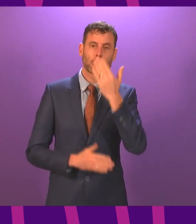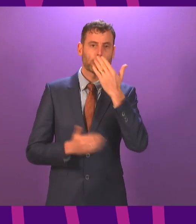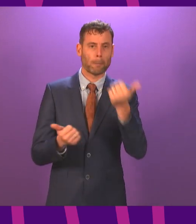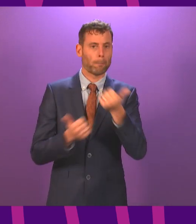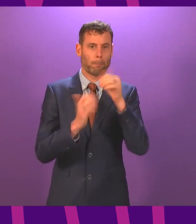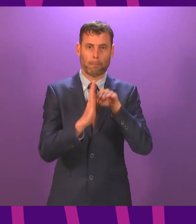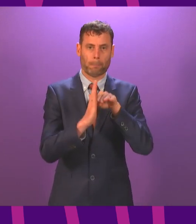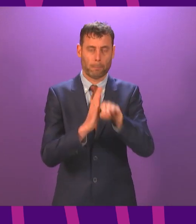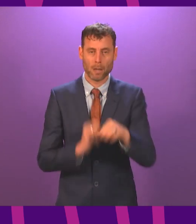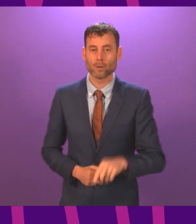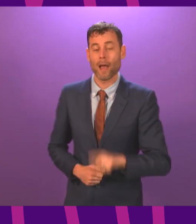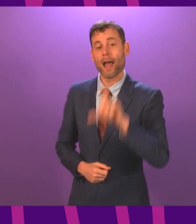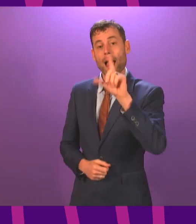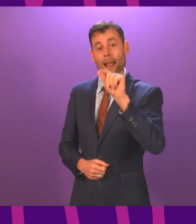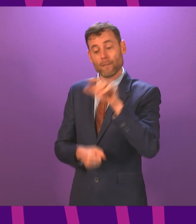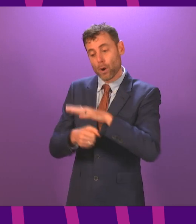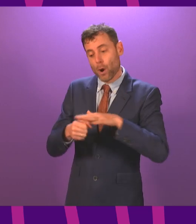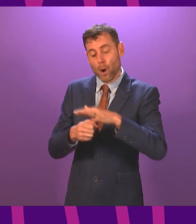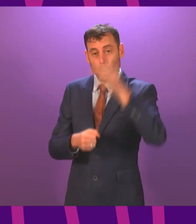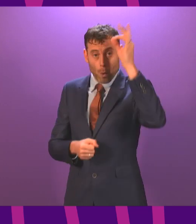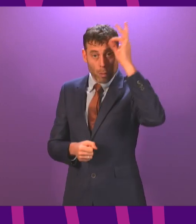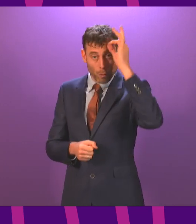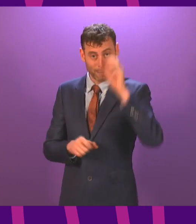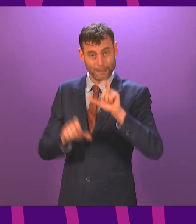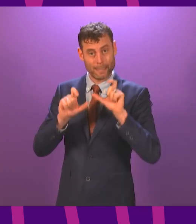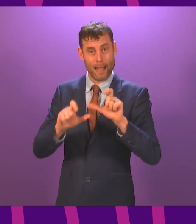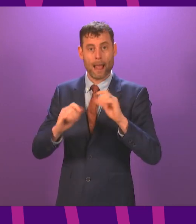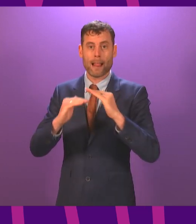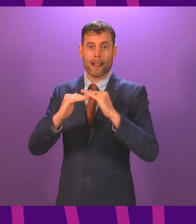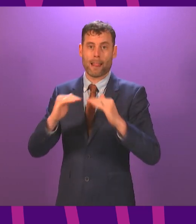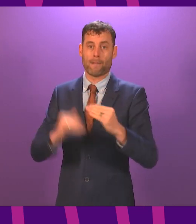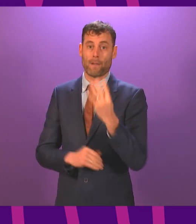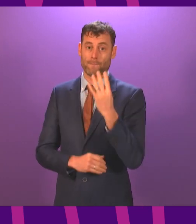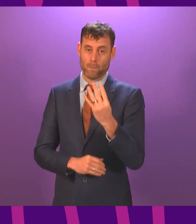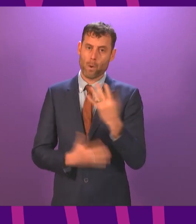Finally, as I indicated, 11 local authority areas will remain in level 4 for one further